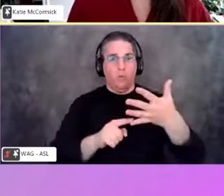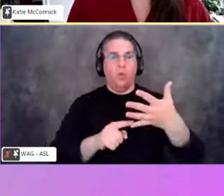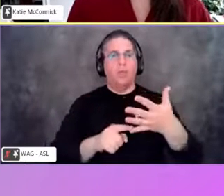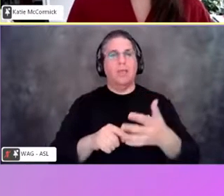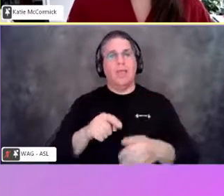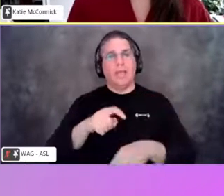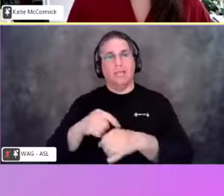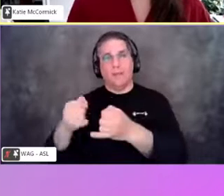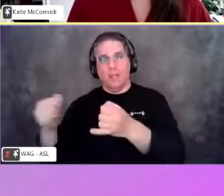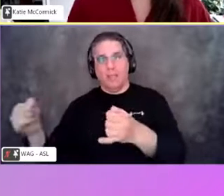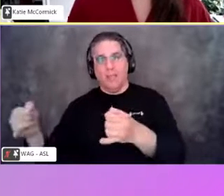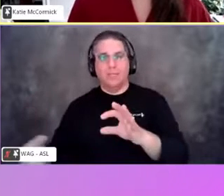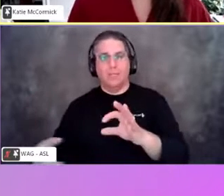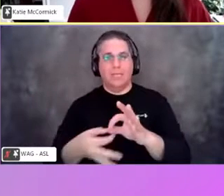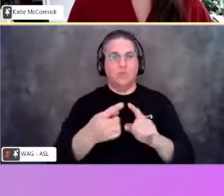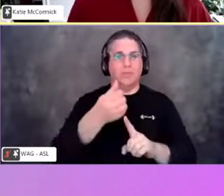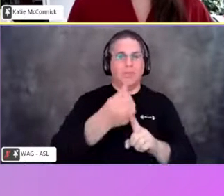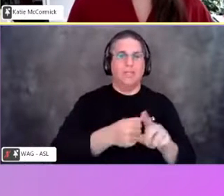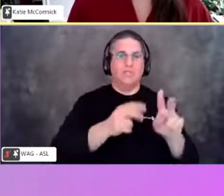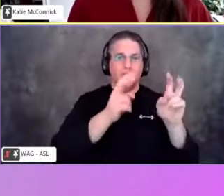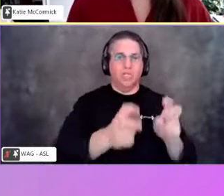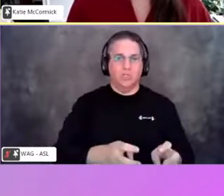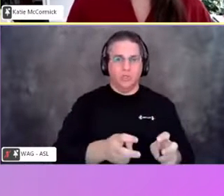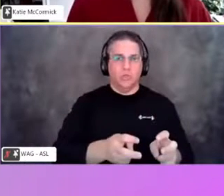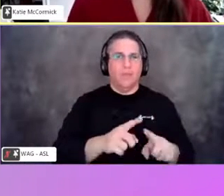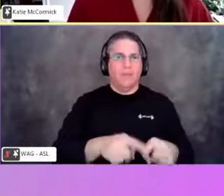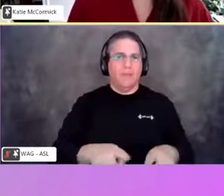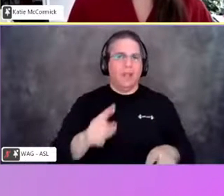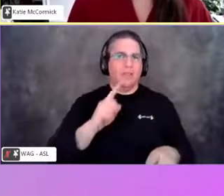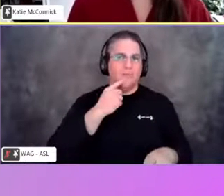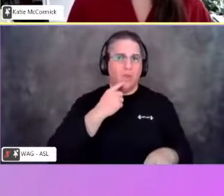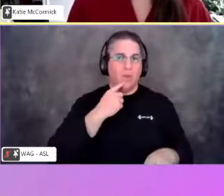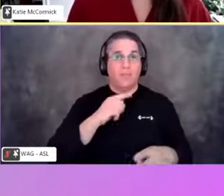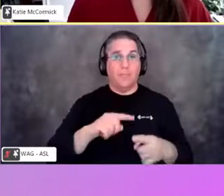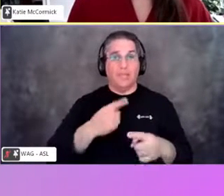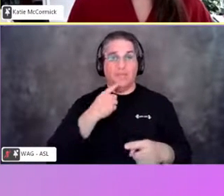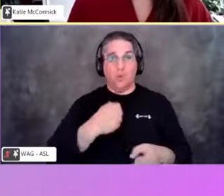must adhere to a timeline of each audit the other four